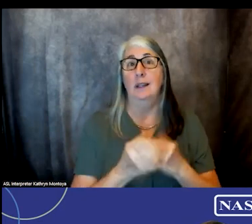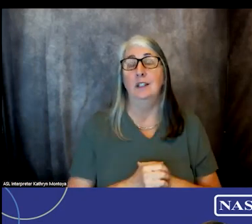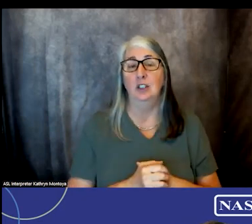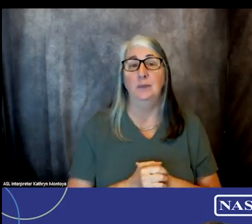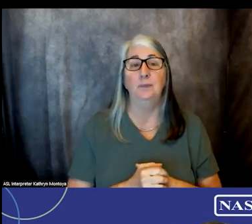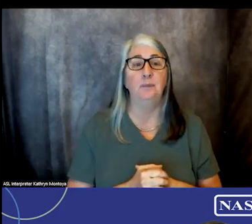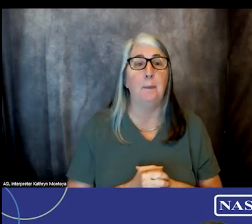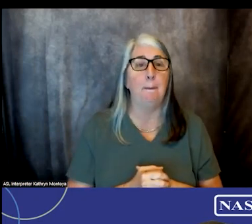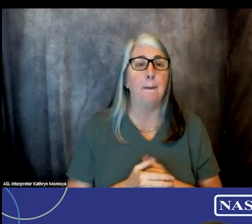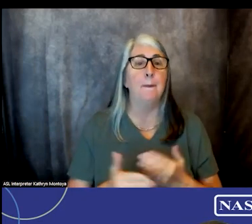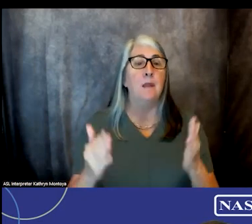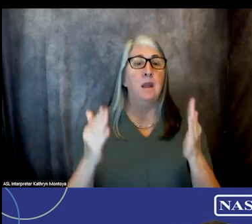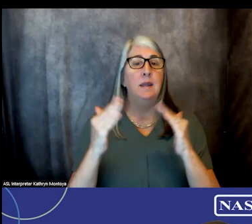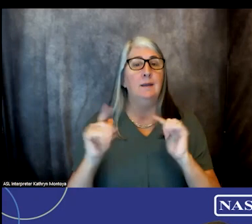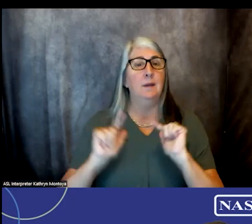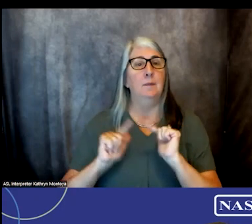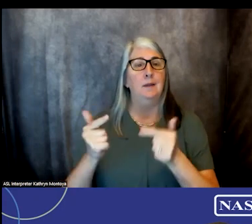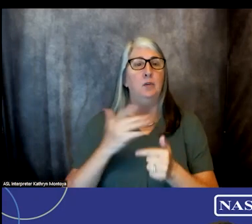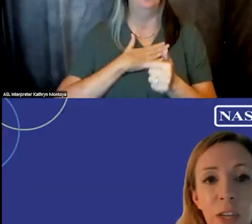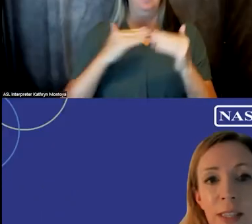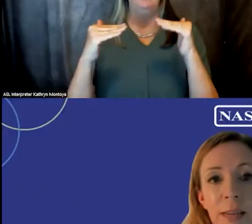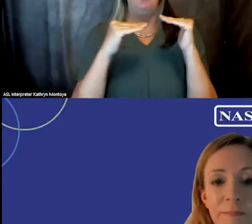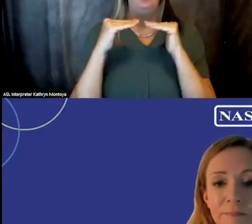NEXT, I AM GOING TO PASS IT TO MY COLLEAGUE JUSTIN.